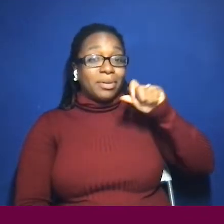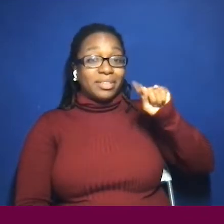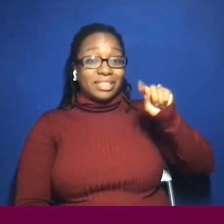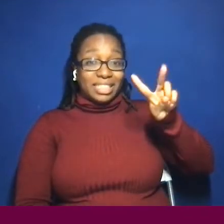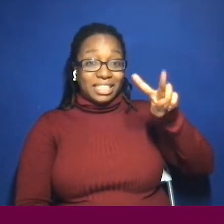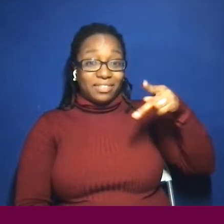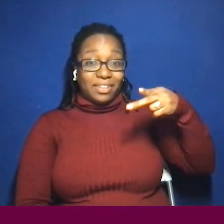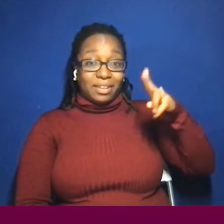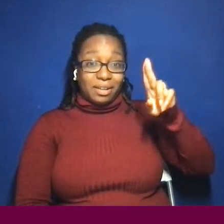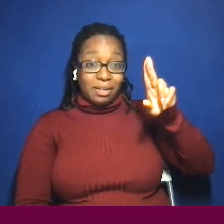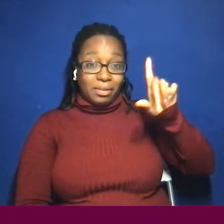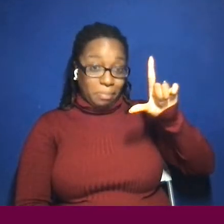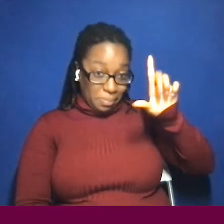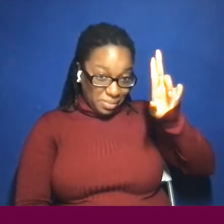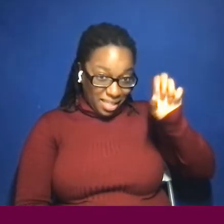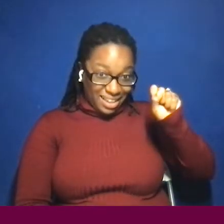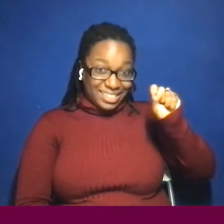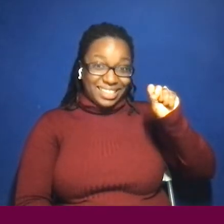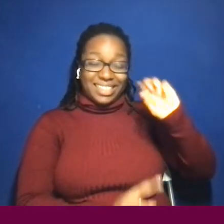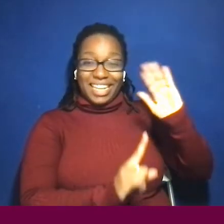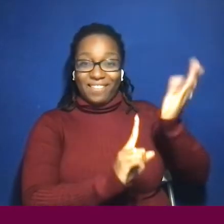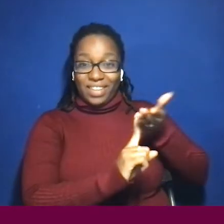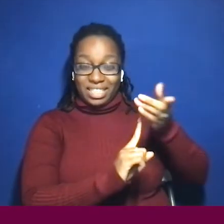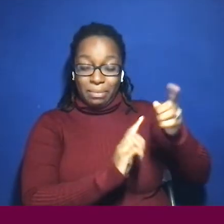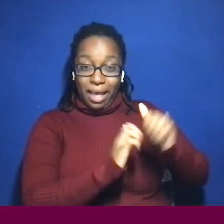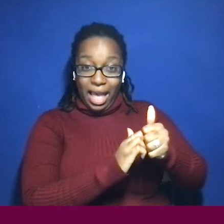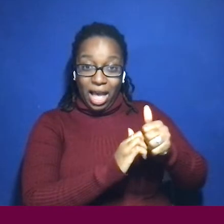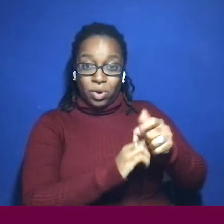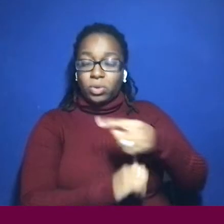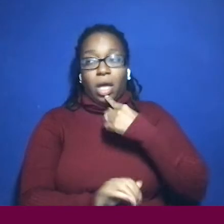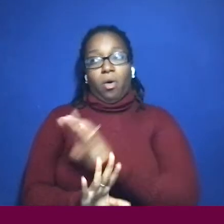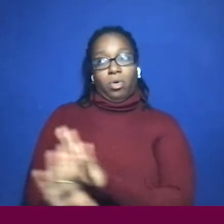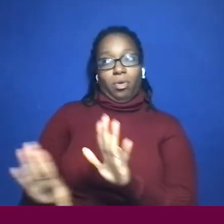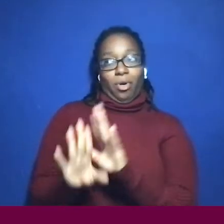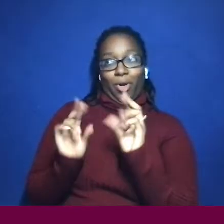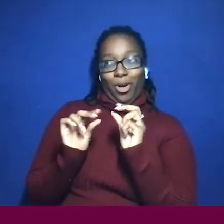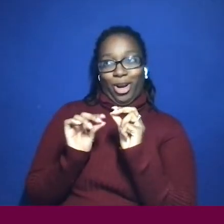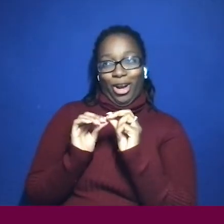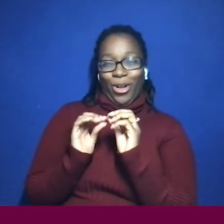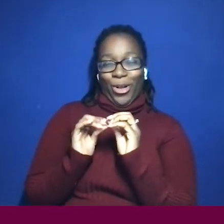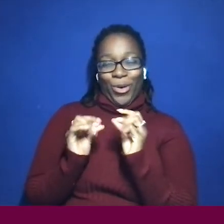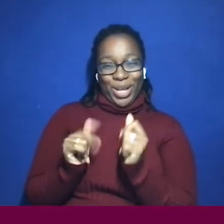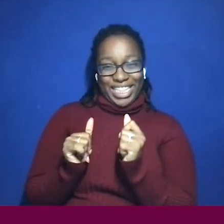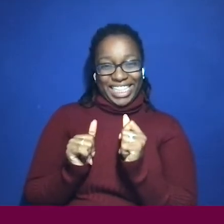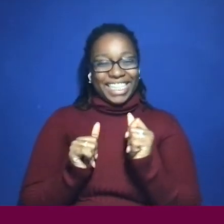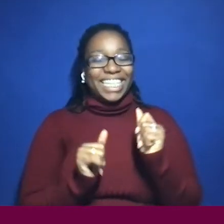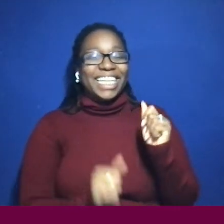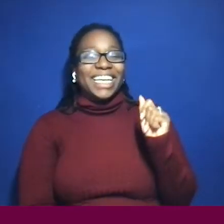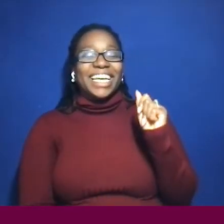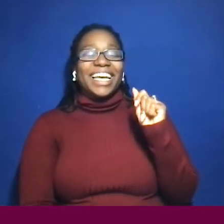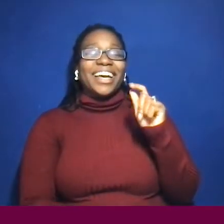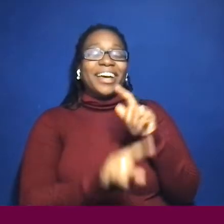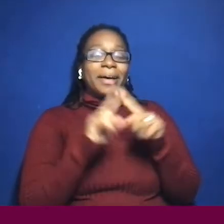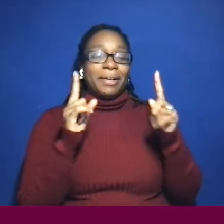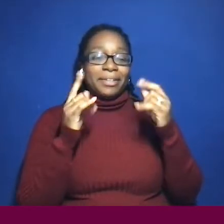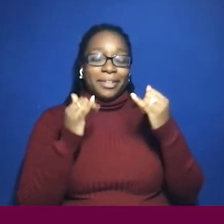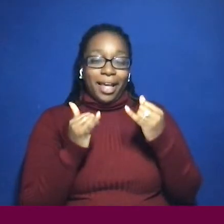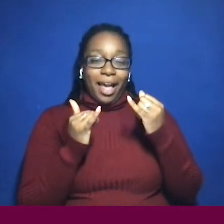and you were like, "Oh, no, no, no. That's not how it went." But looking back on the question